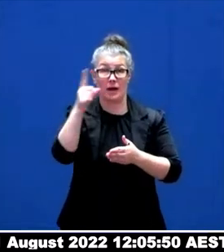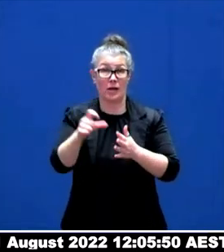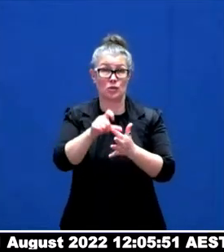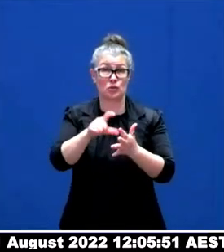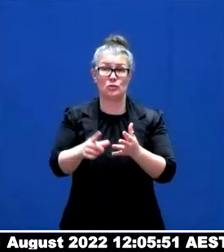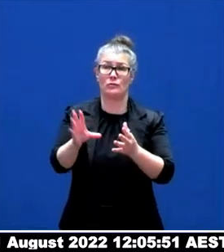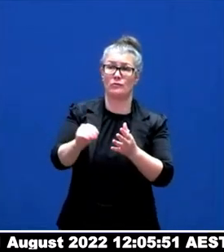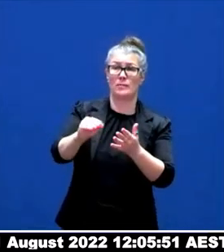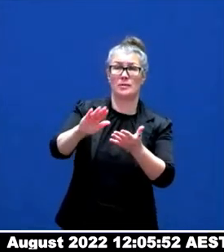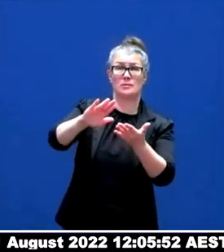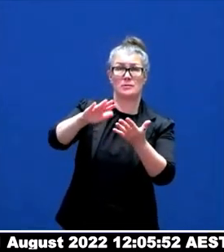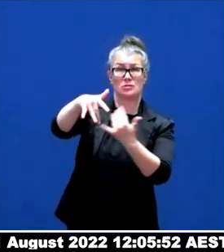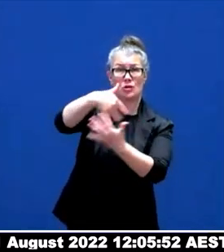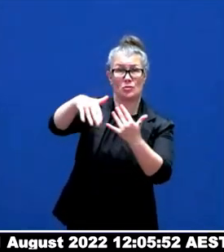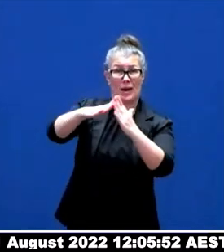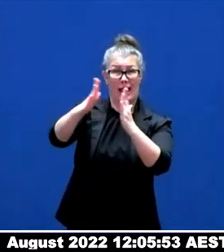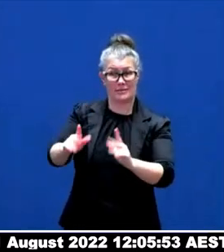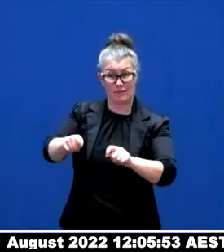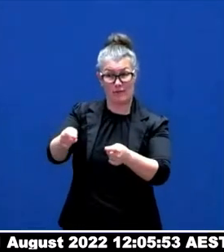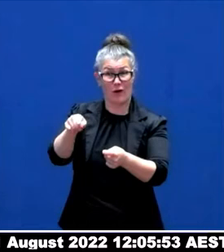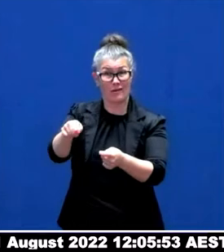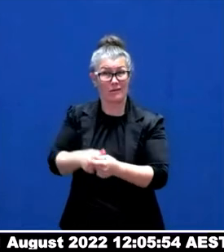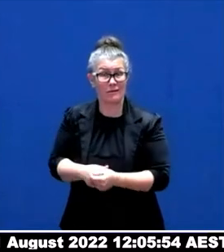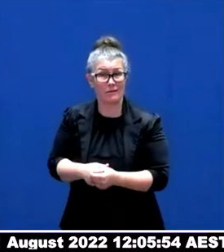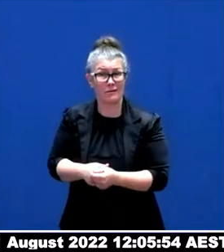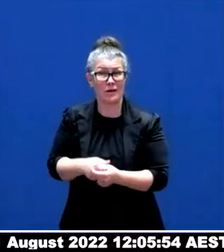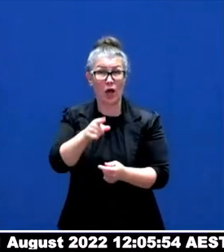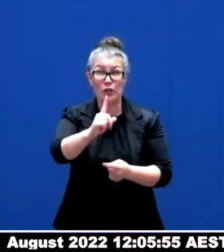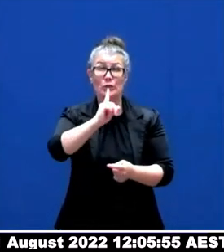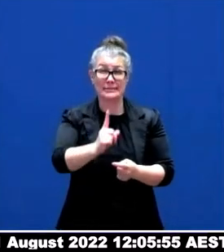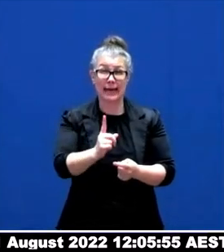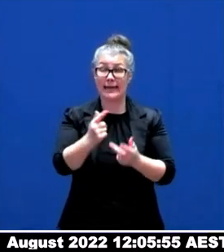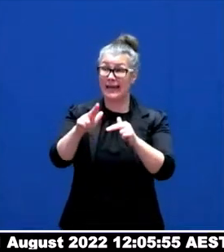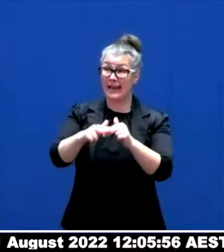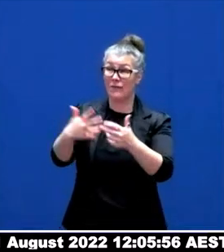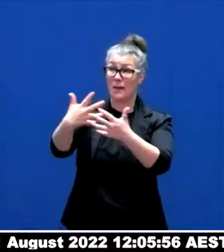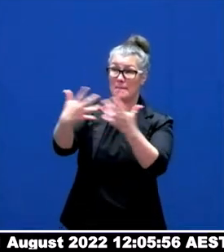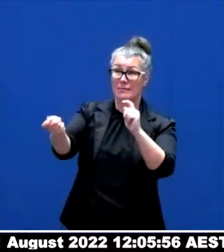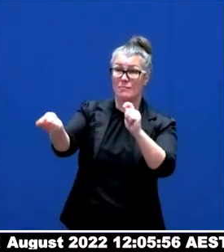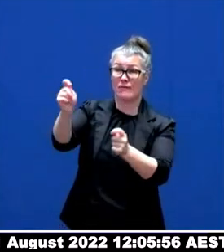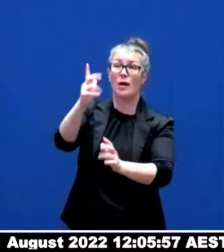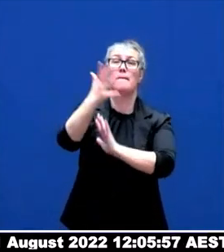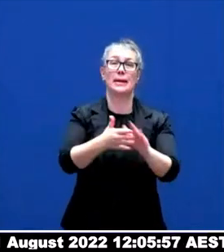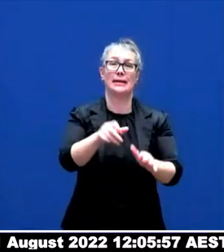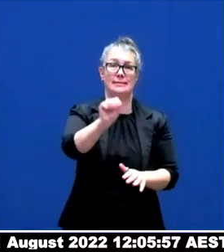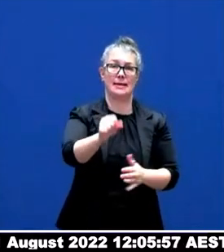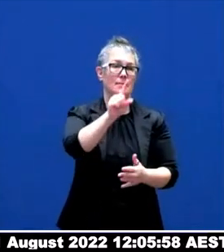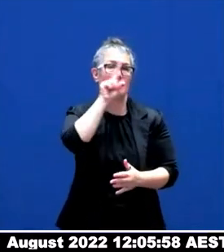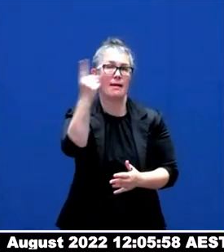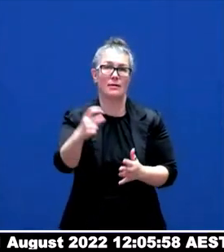Are you saying there that the very nature of a major modification would impose unjustifiable hardship on the social housing provider?